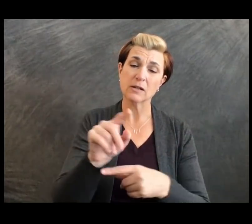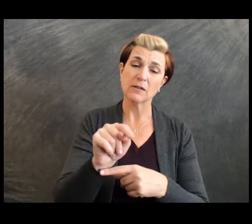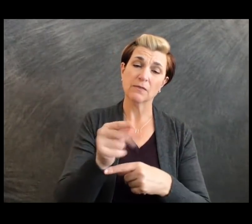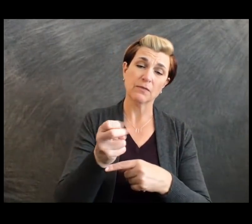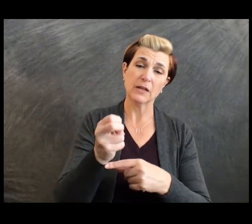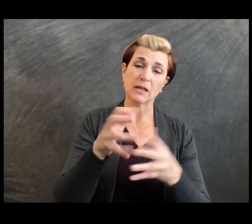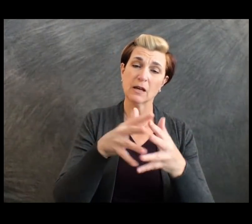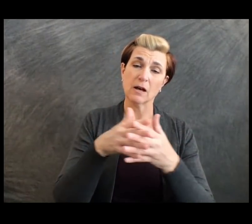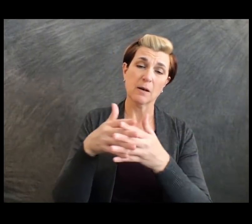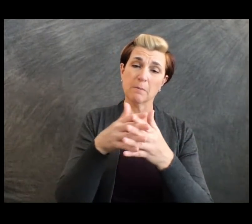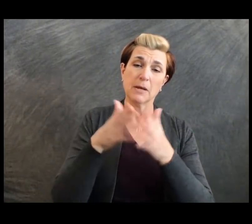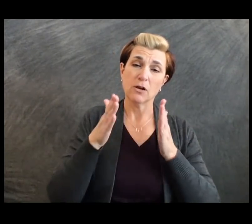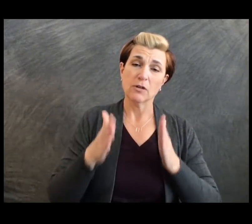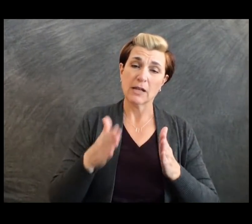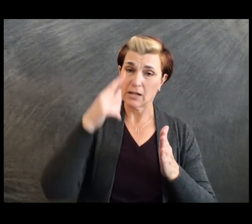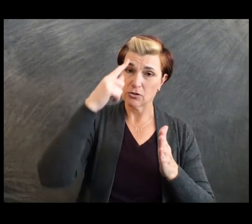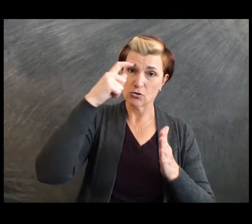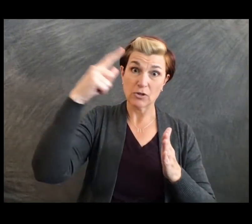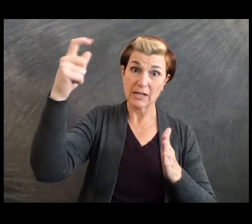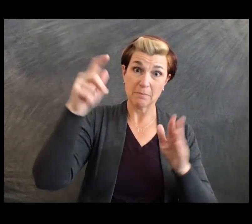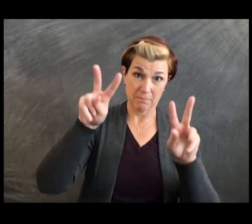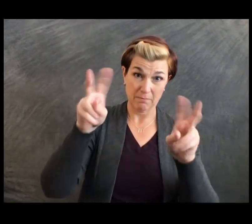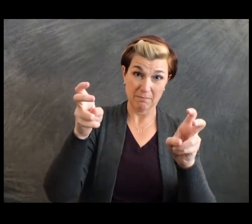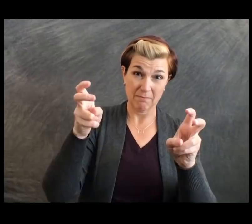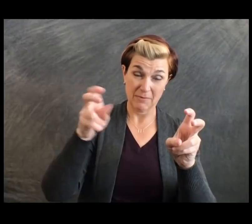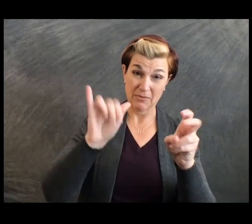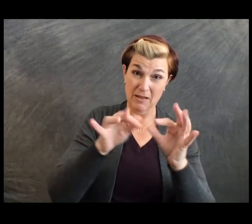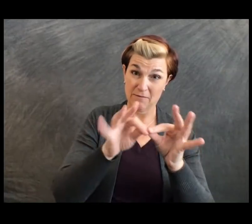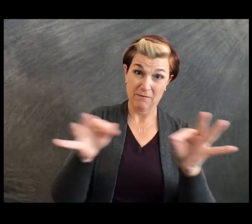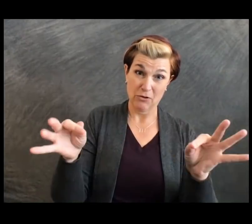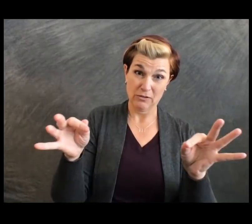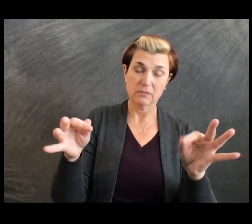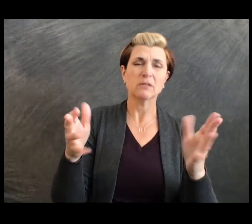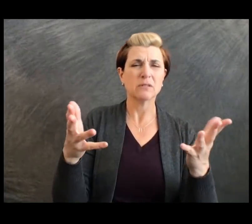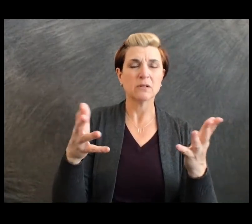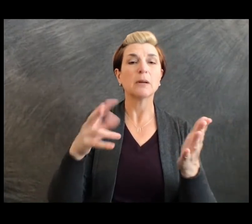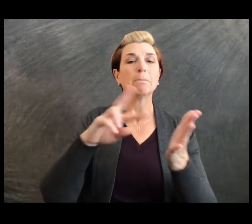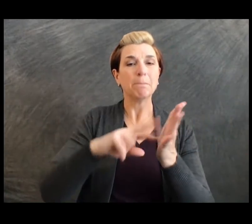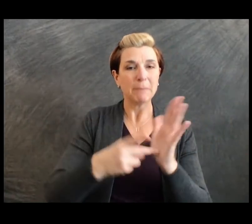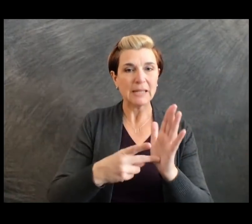everything to do with health having a safe home and that is the reason that